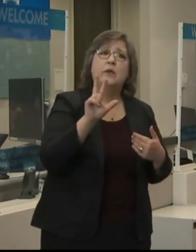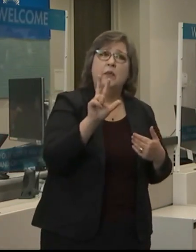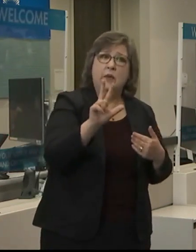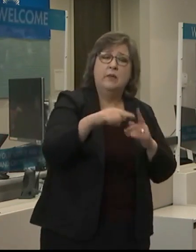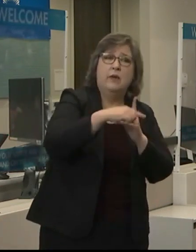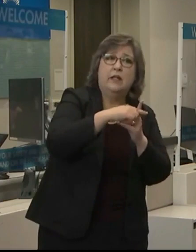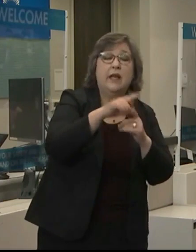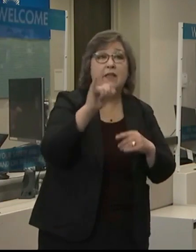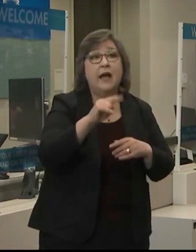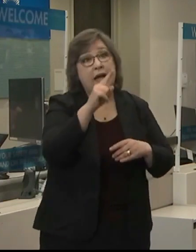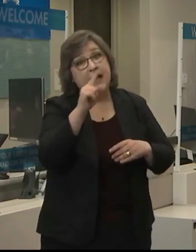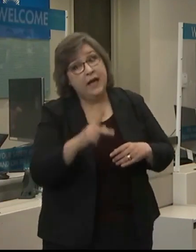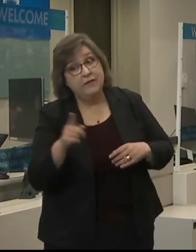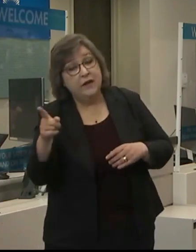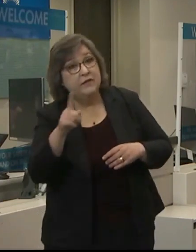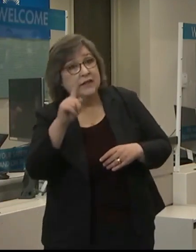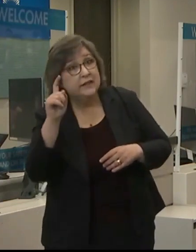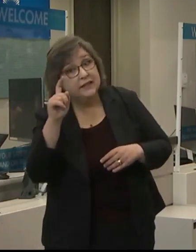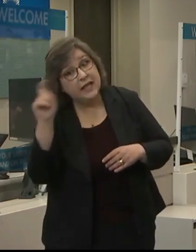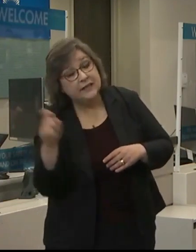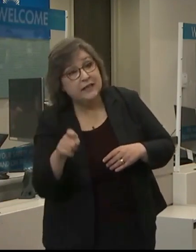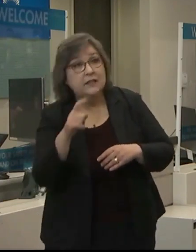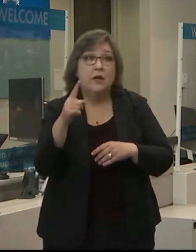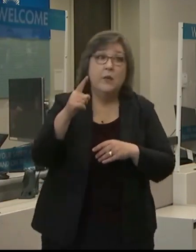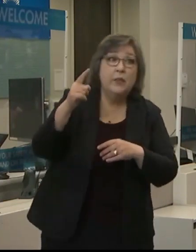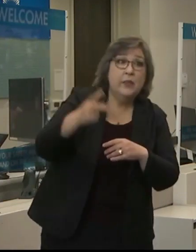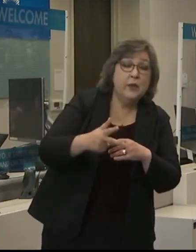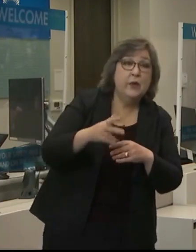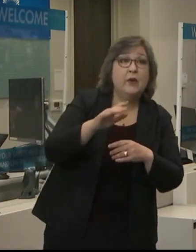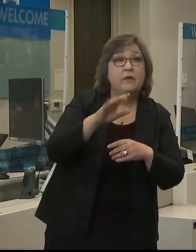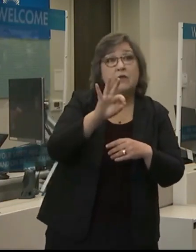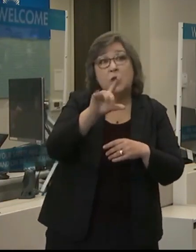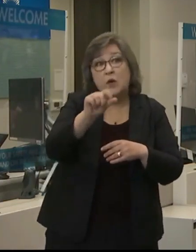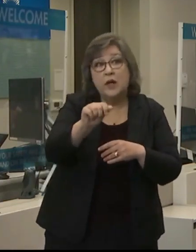third of states like Florida, but across the rest of the nation, we're